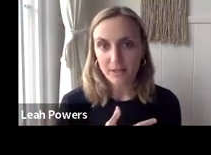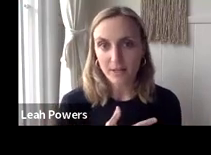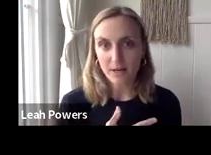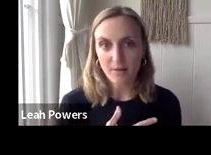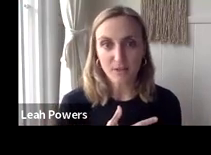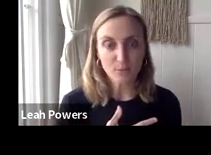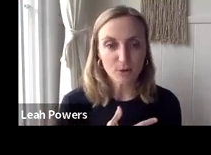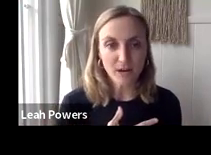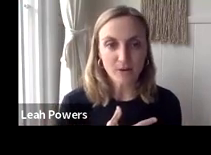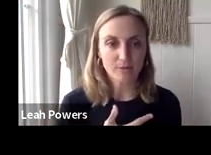Leah: of this pronoun?